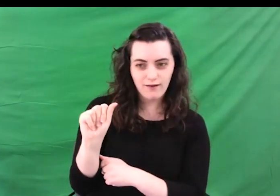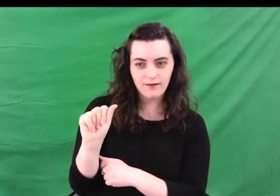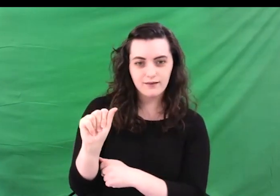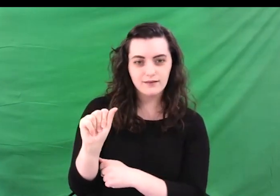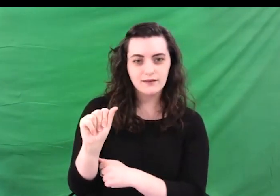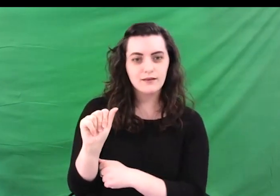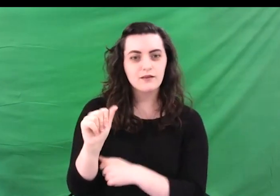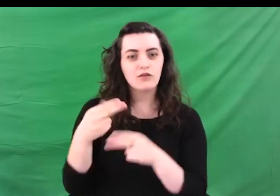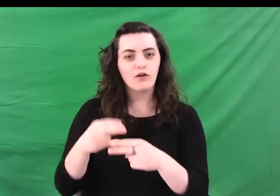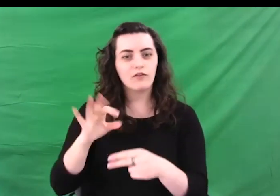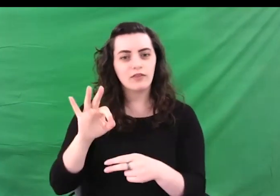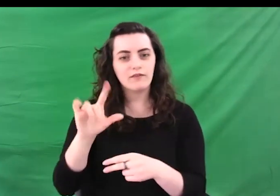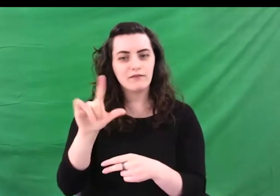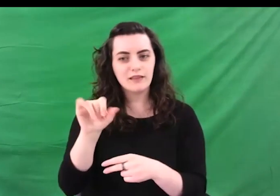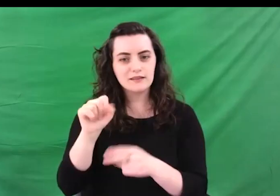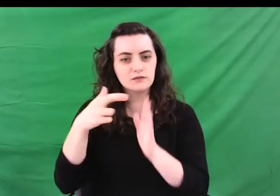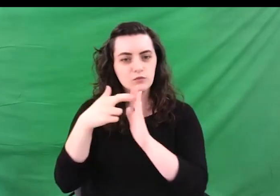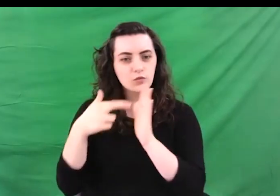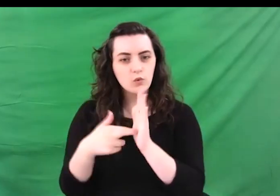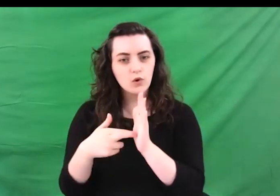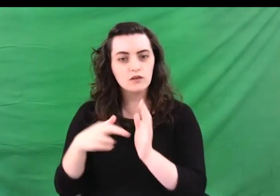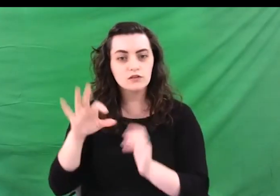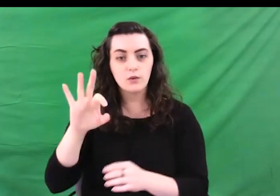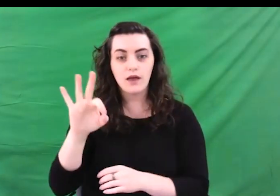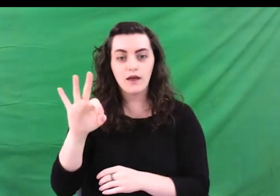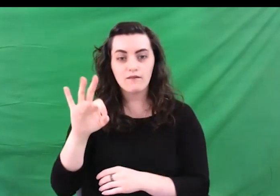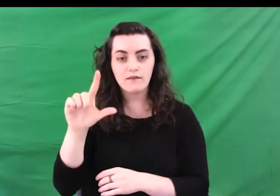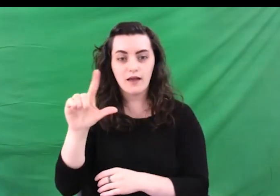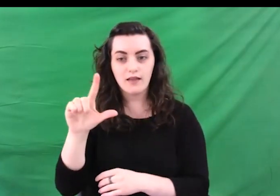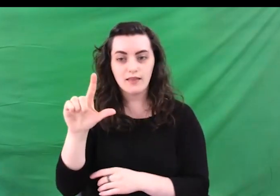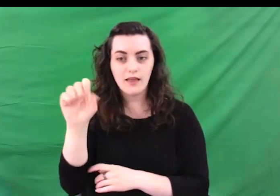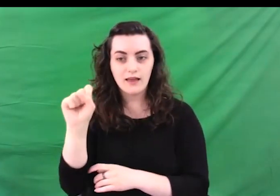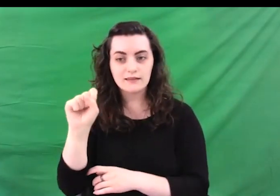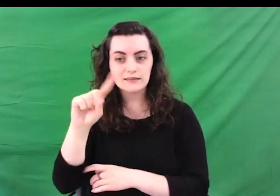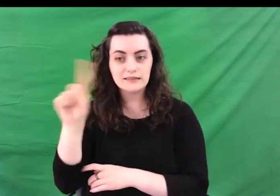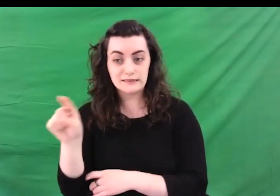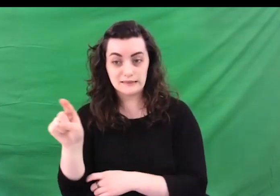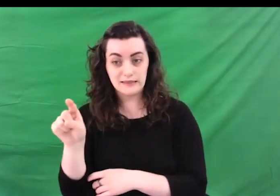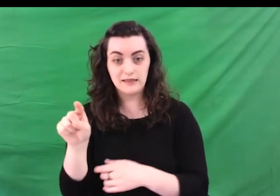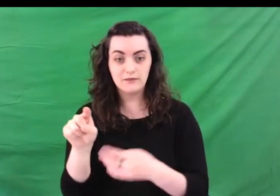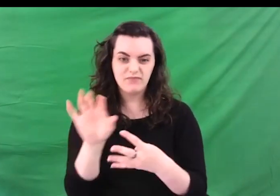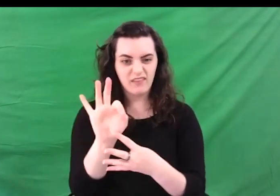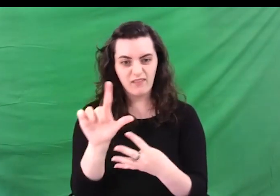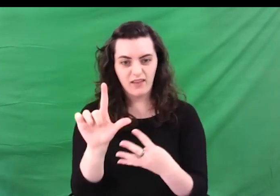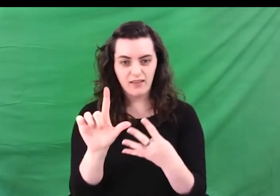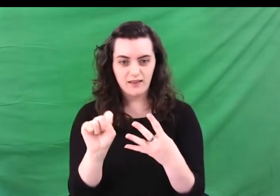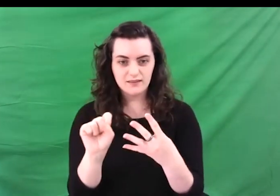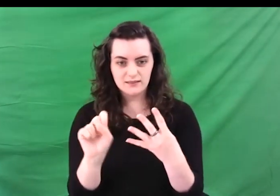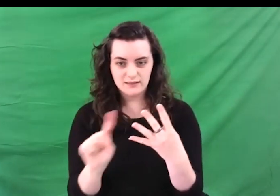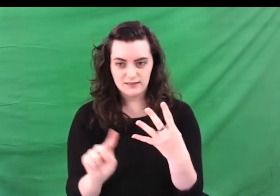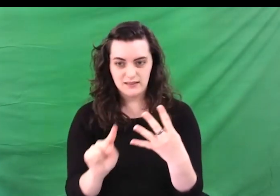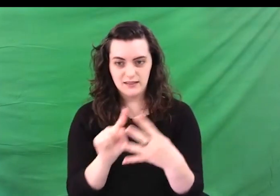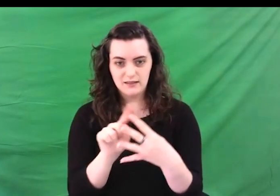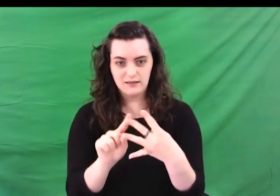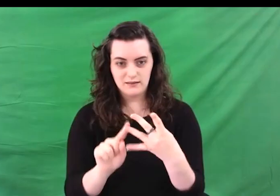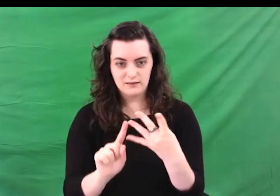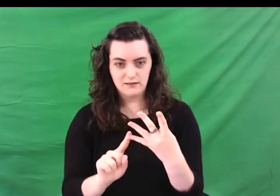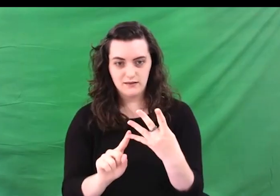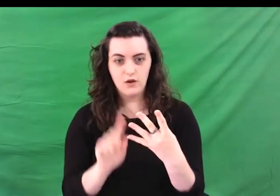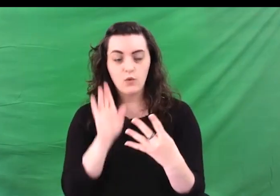So we're teaching her that F, L, S, and Z are doubled at the end of a one syllable word right